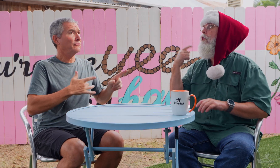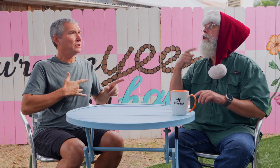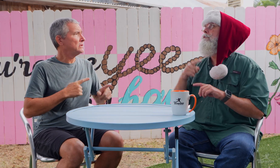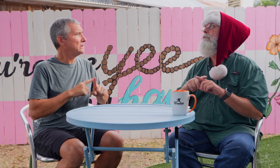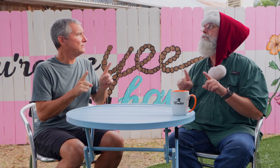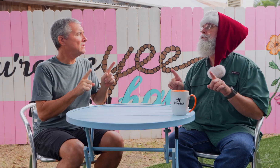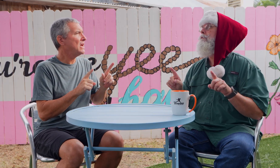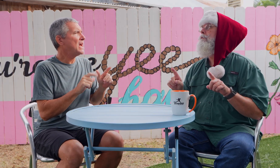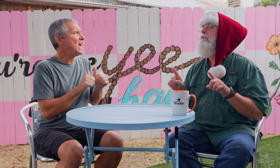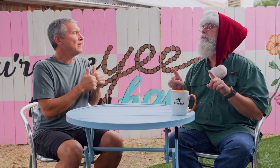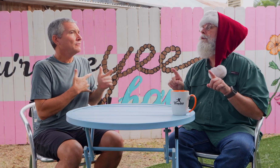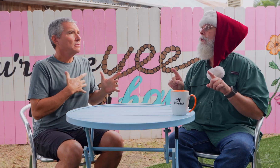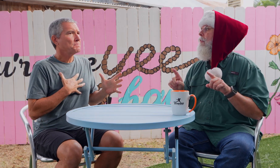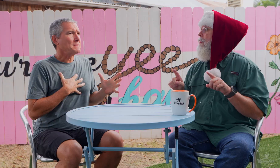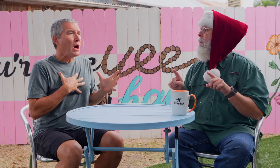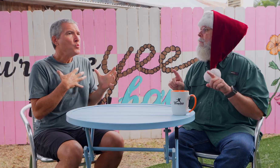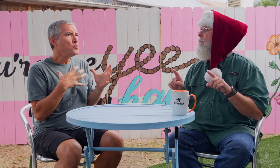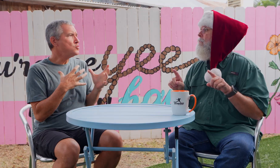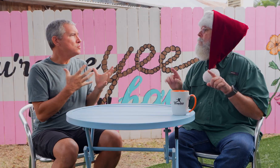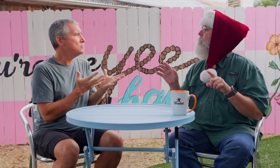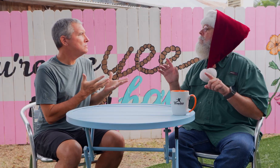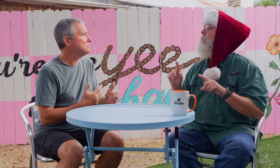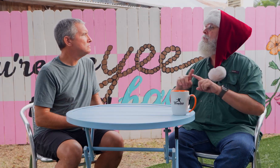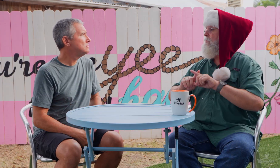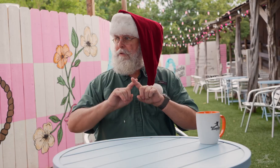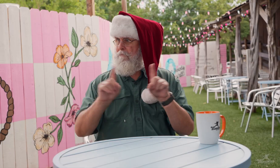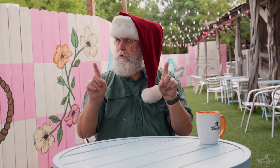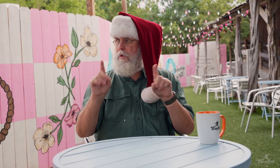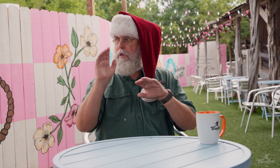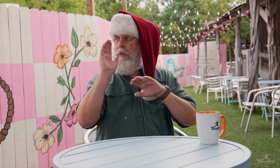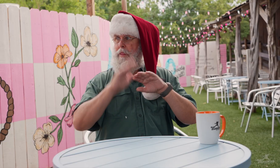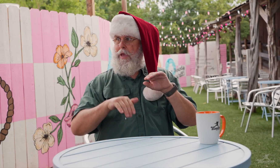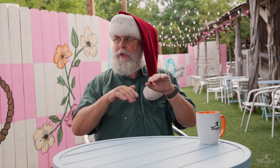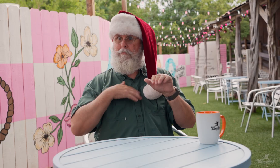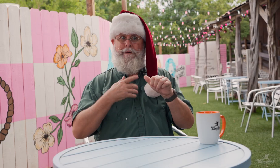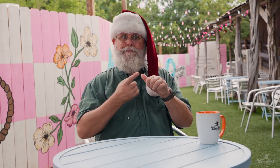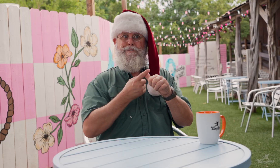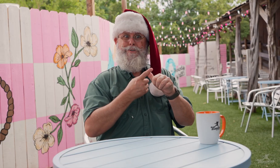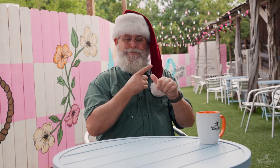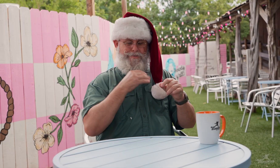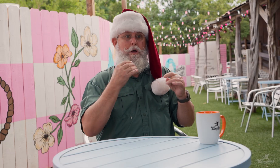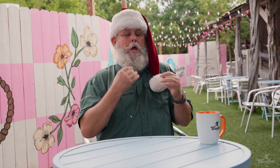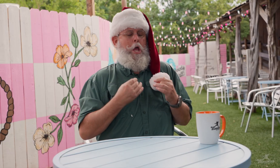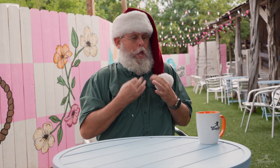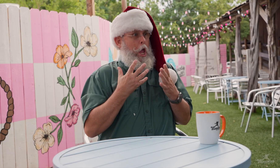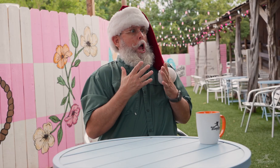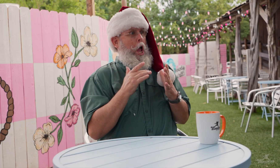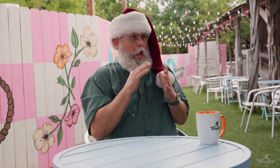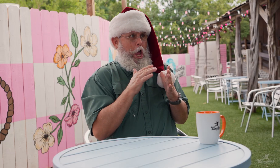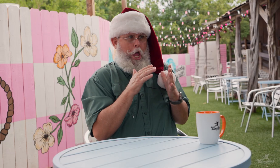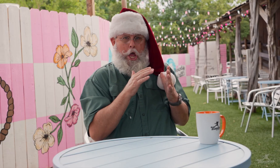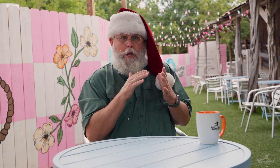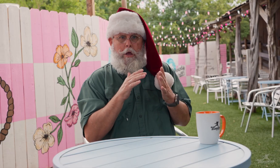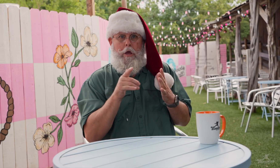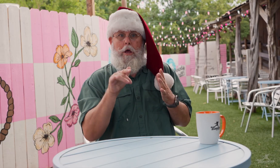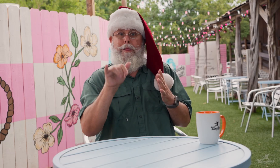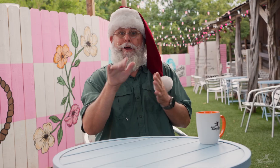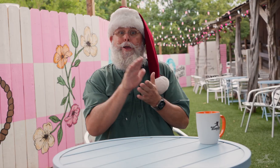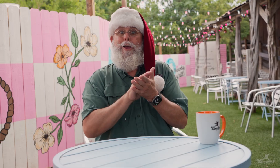Don't you feel different now? Oh it's so different from that first magical feeling I told you about.